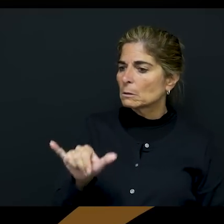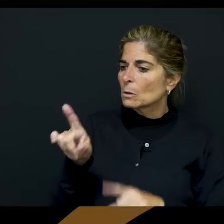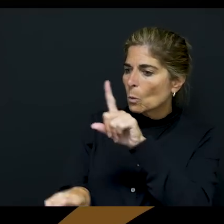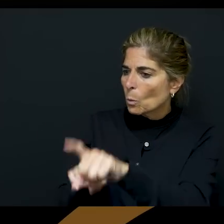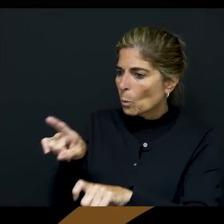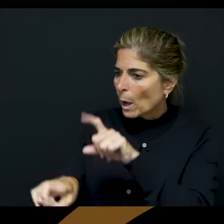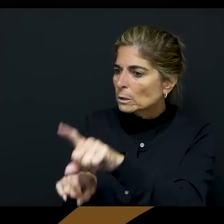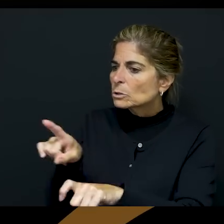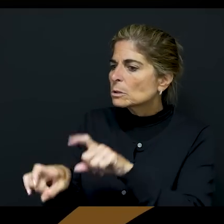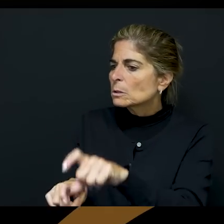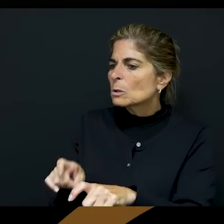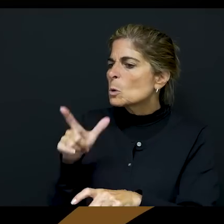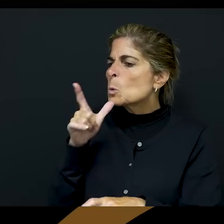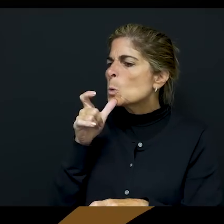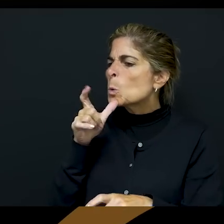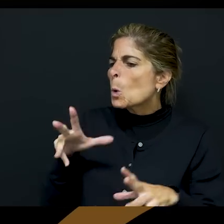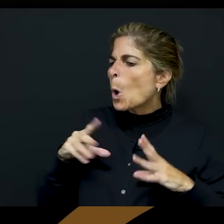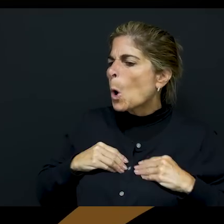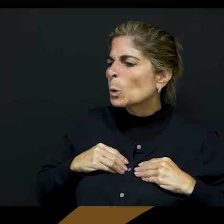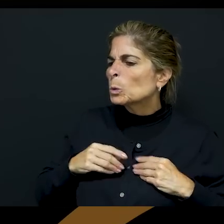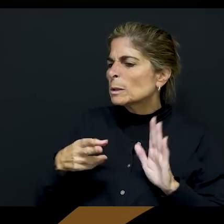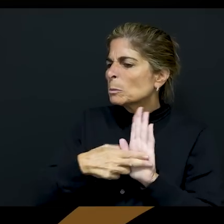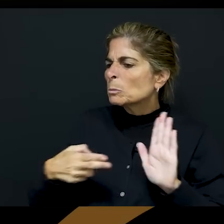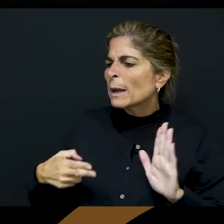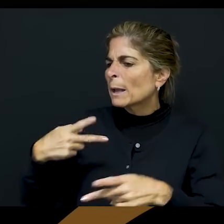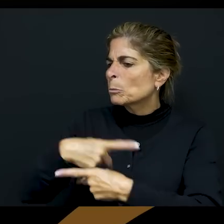I kept asking who owns this process? Who owns this brand, this product?